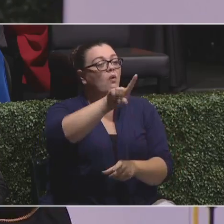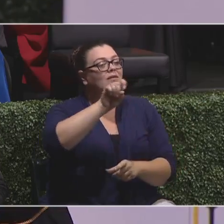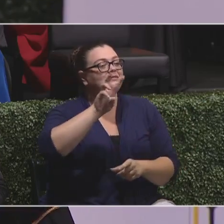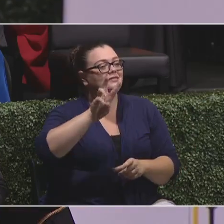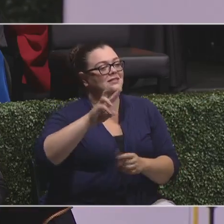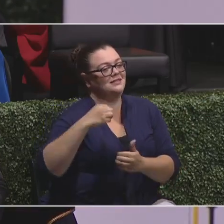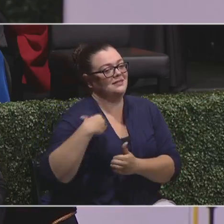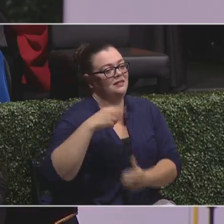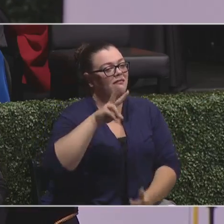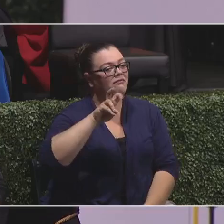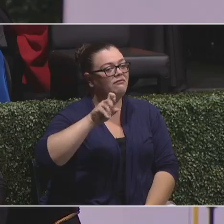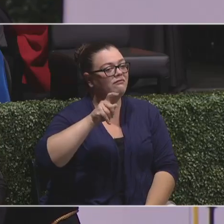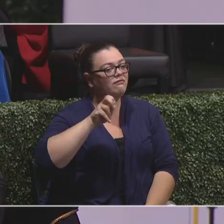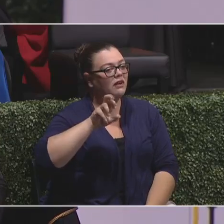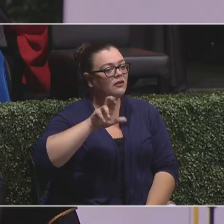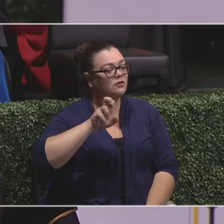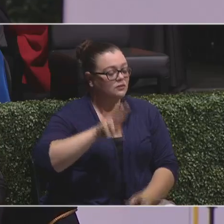NOW ALL THESE GREAT PEOPLE ARE YOUR FELLOW ALUMS.